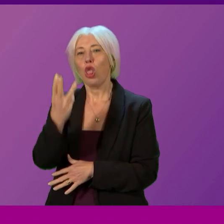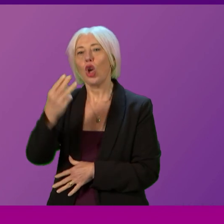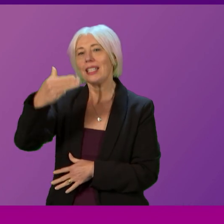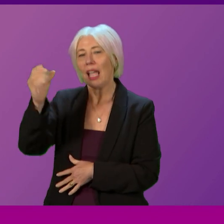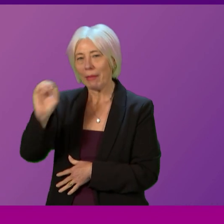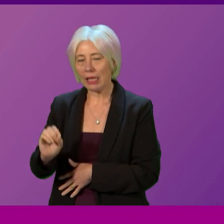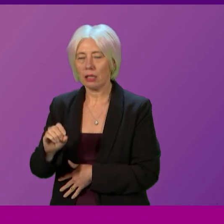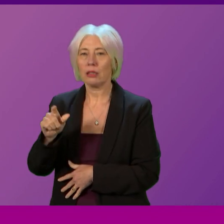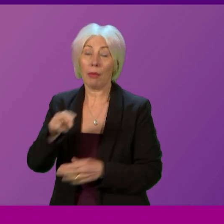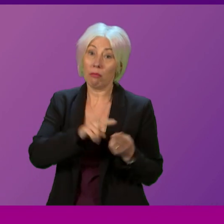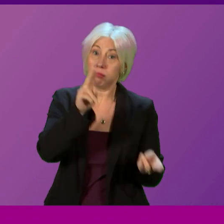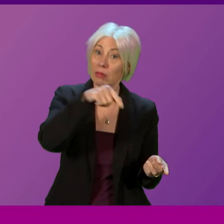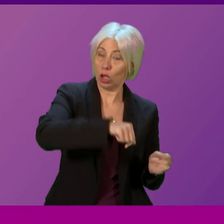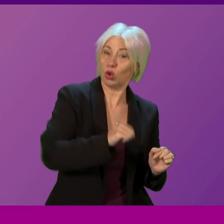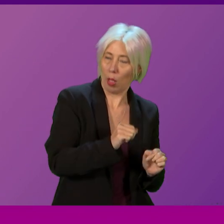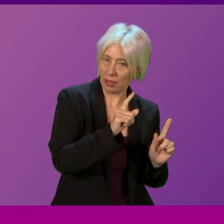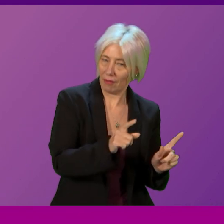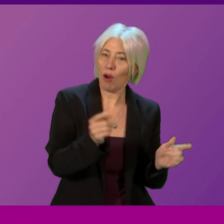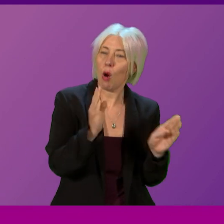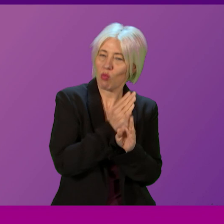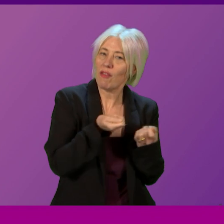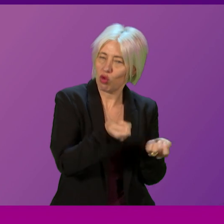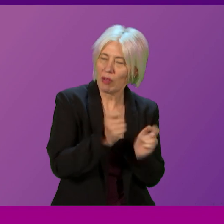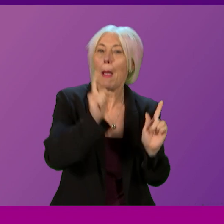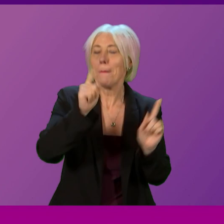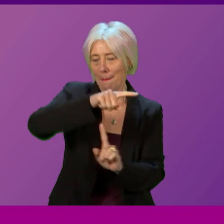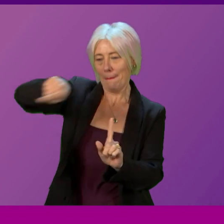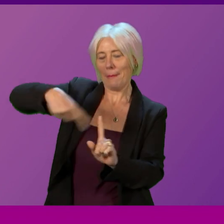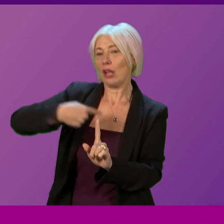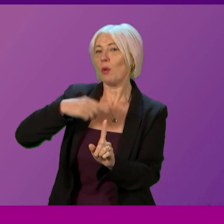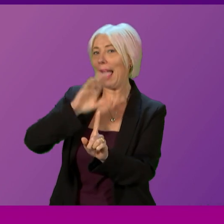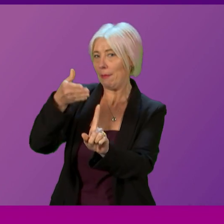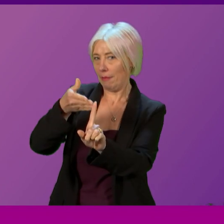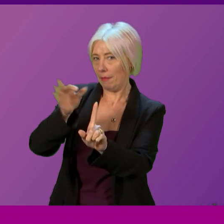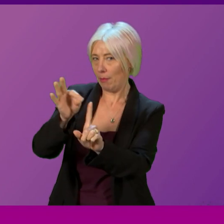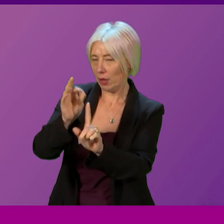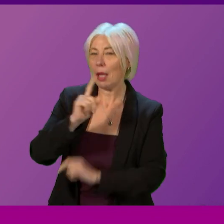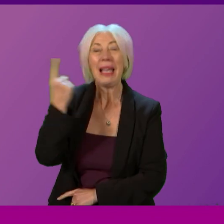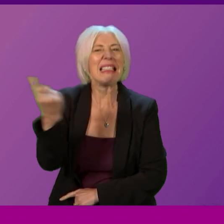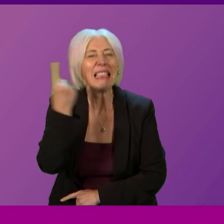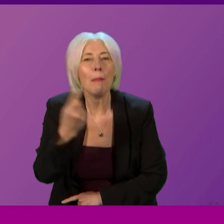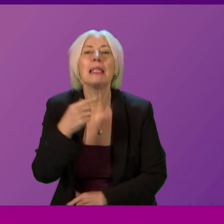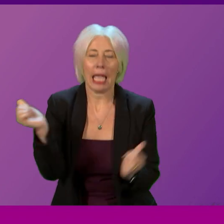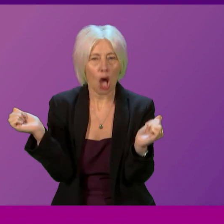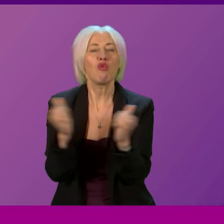I go back to the point that I was making: someone gave the green light within the Government.